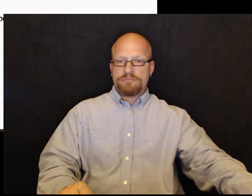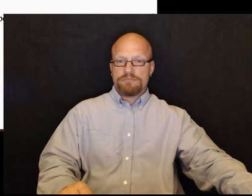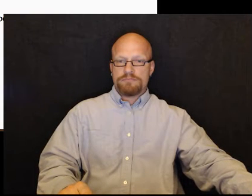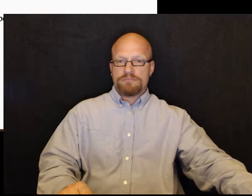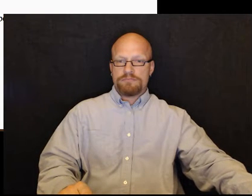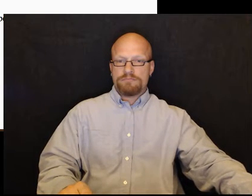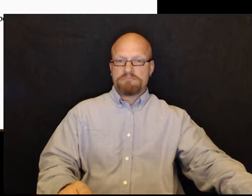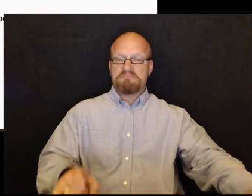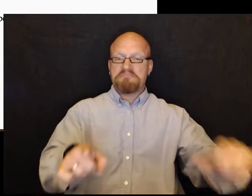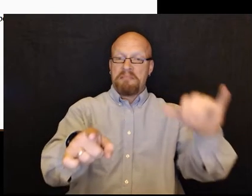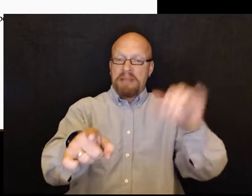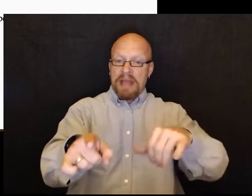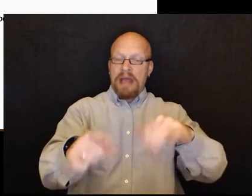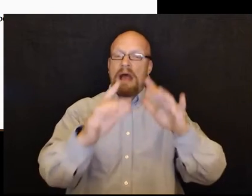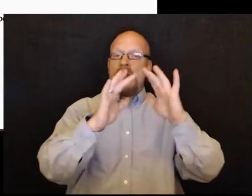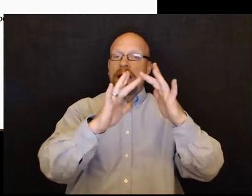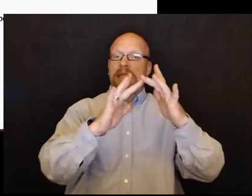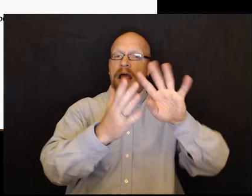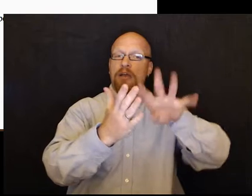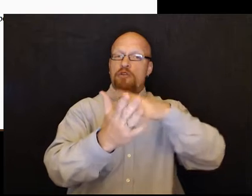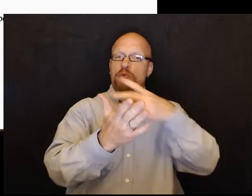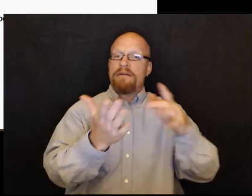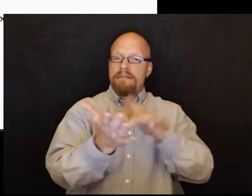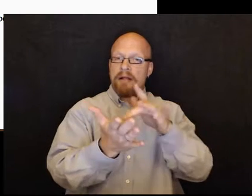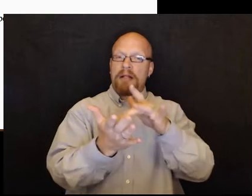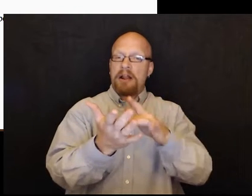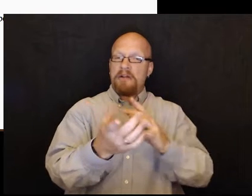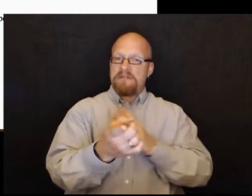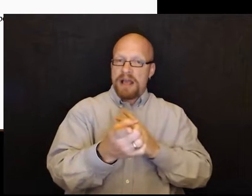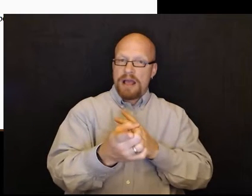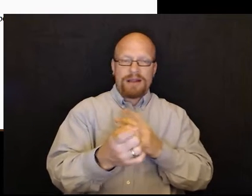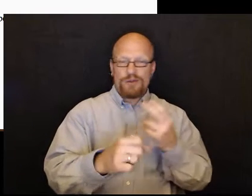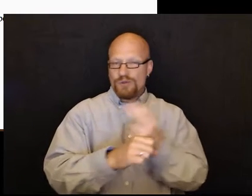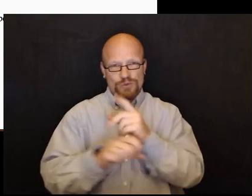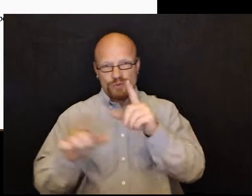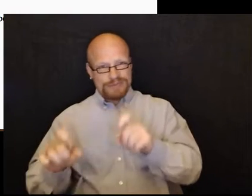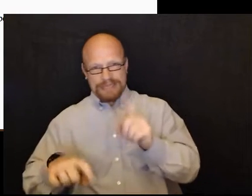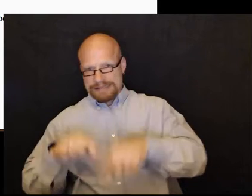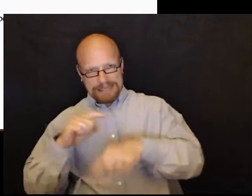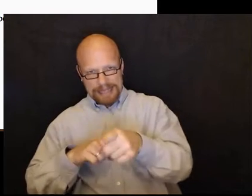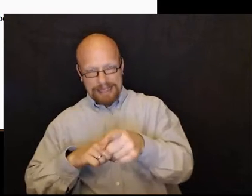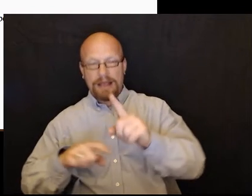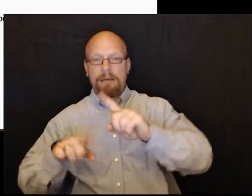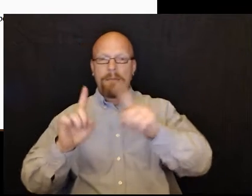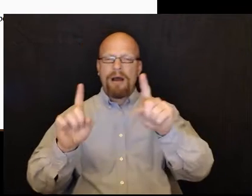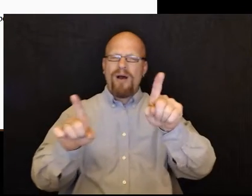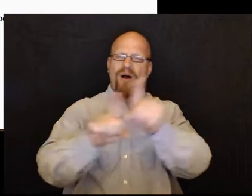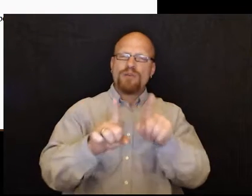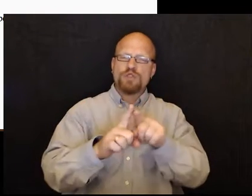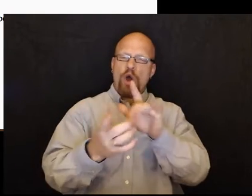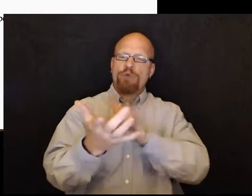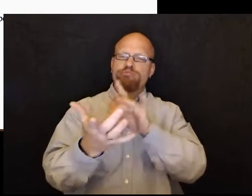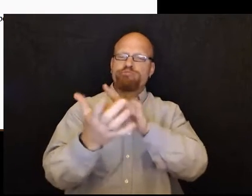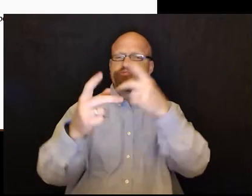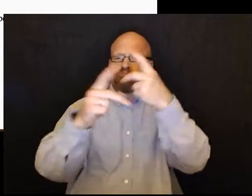it's an online graphing calculator it's fine